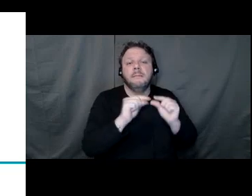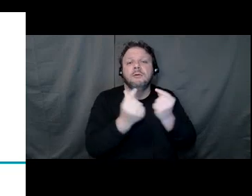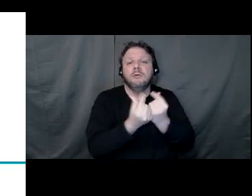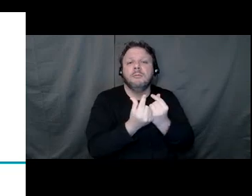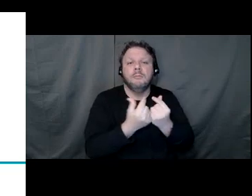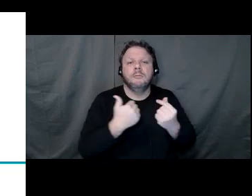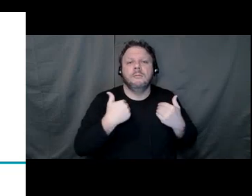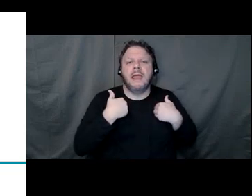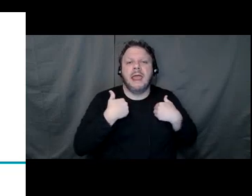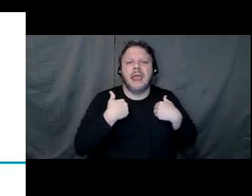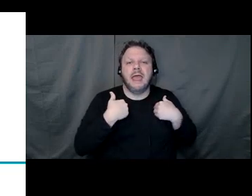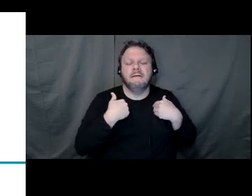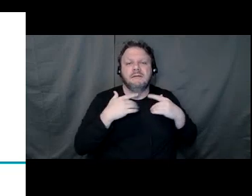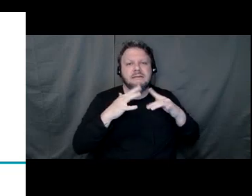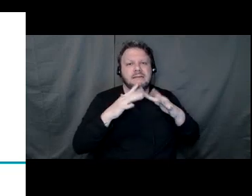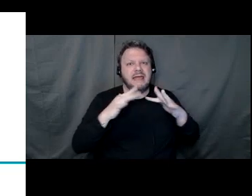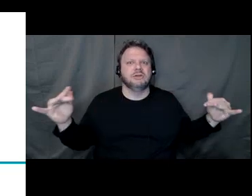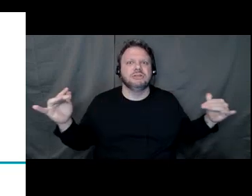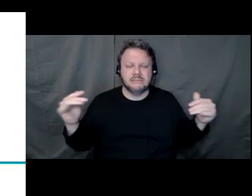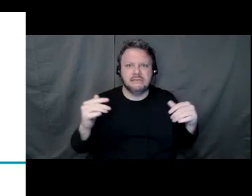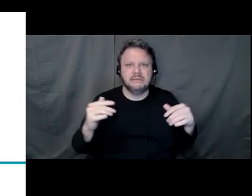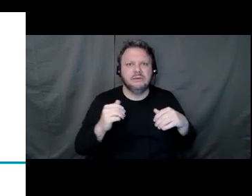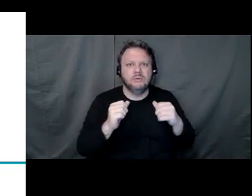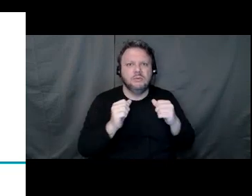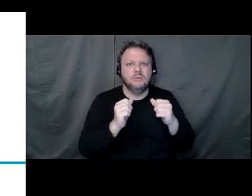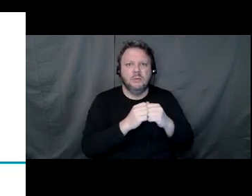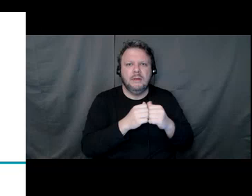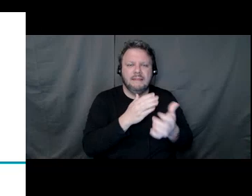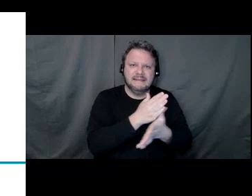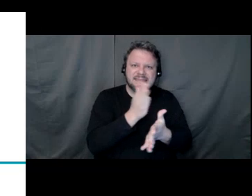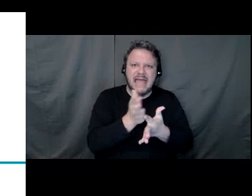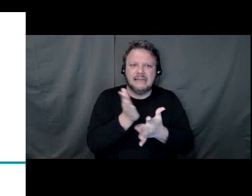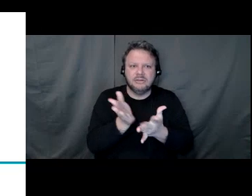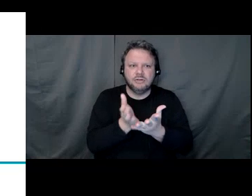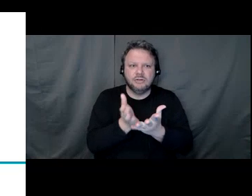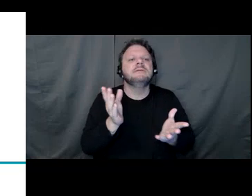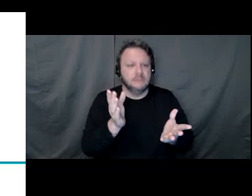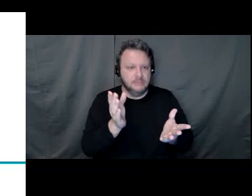we have great kind of diversity with the sectors and roles that are represented.